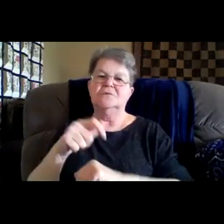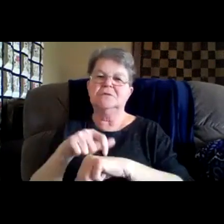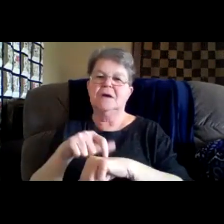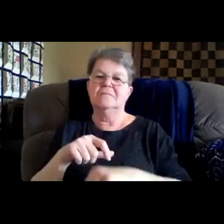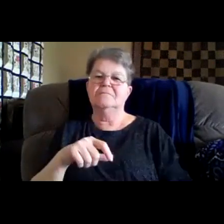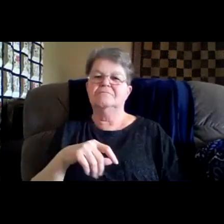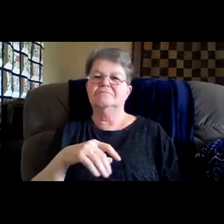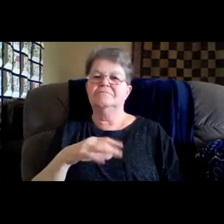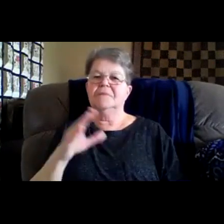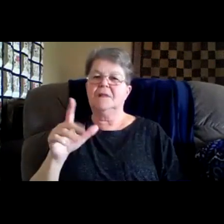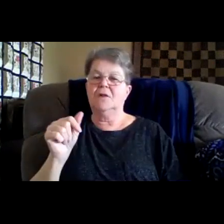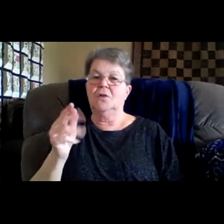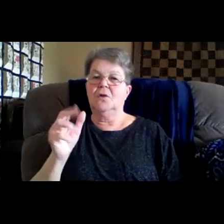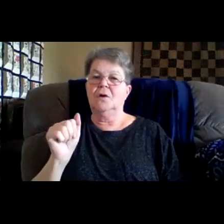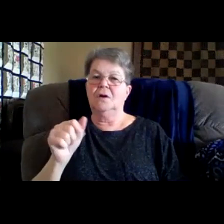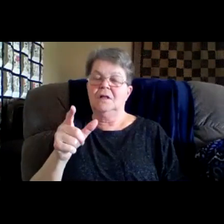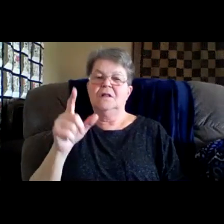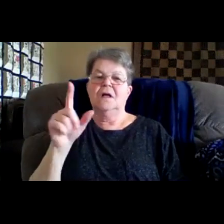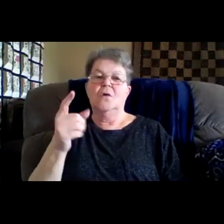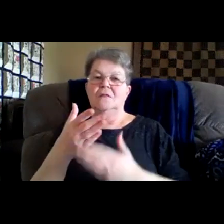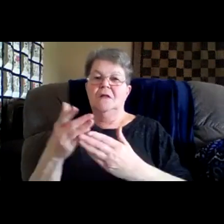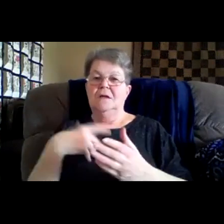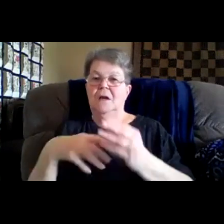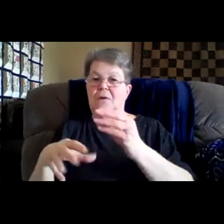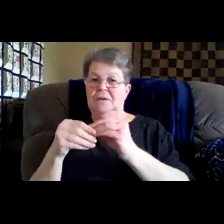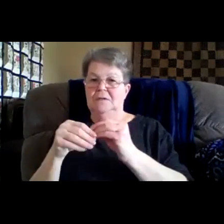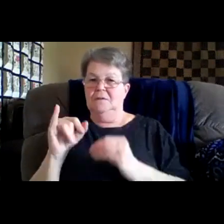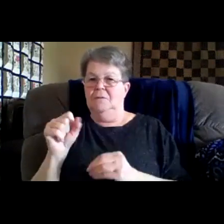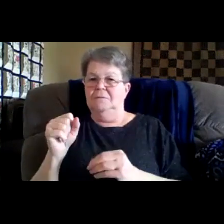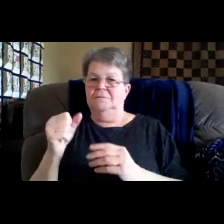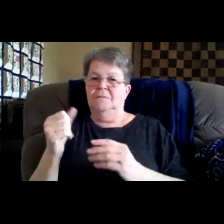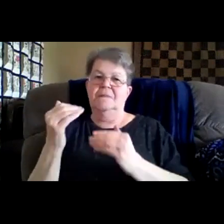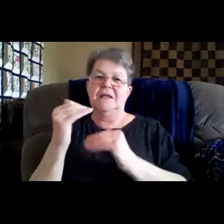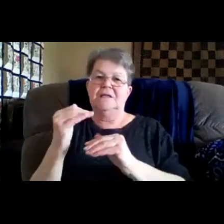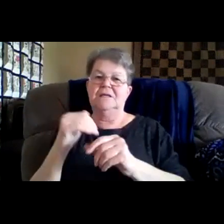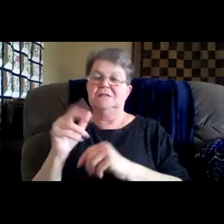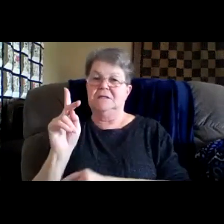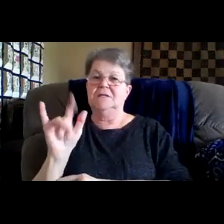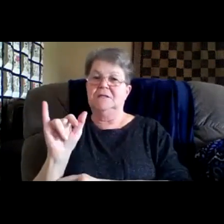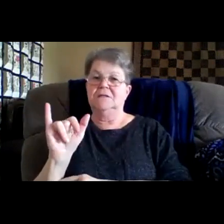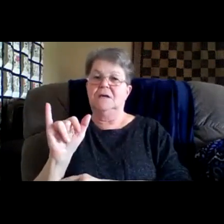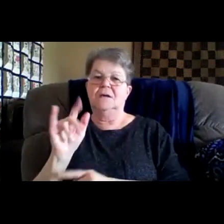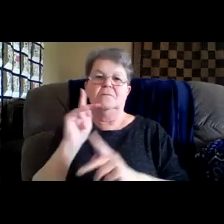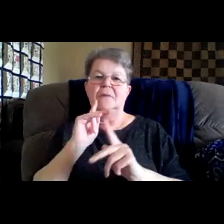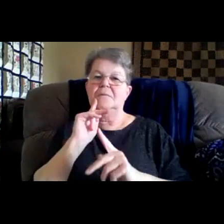[Laura] The only thing I would add to that is that at least in Kentucky, what people often don't realize is